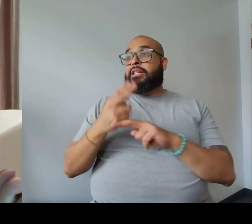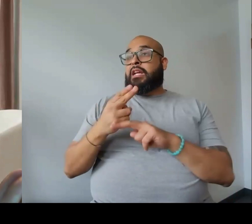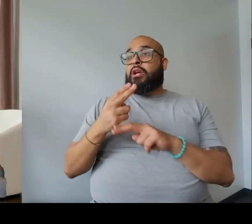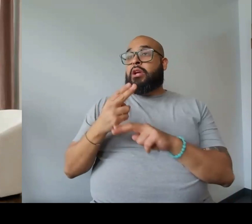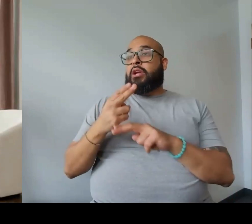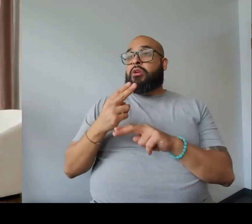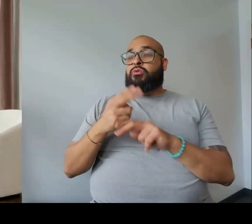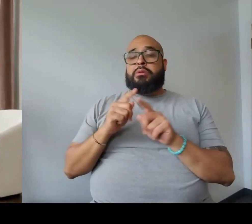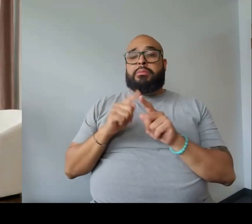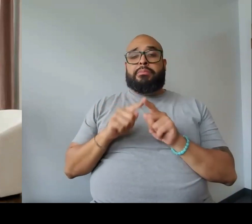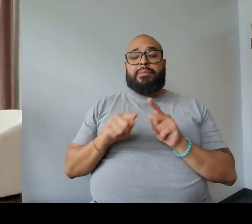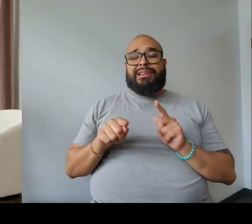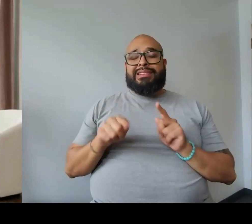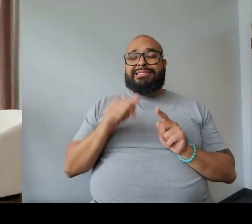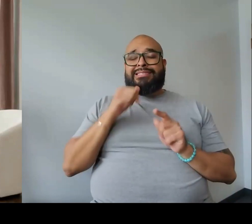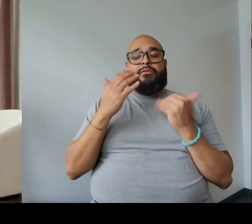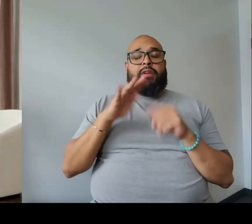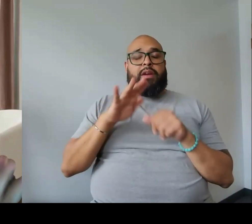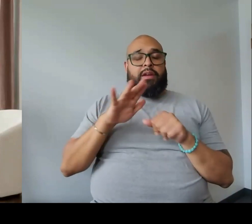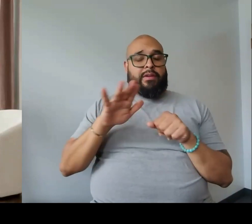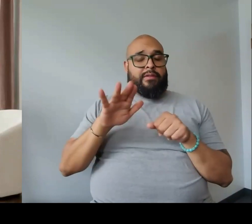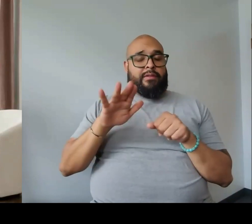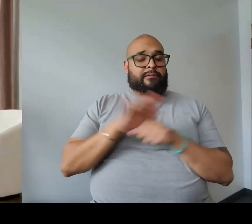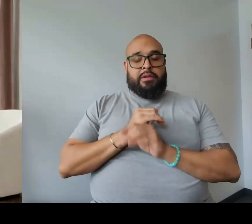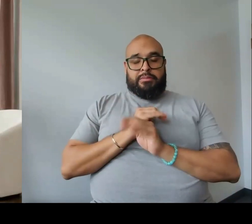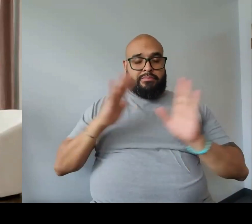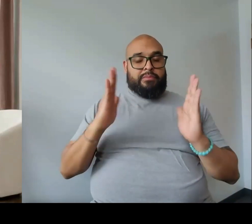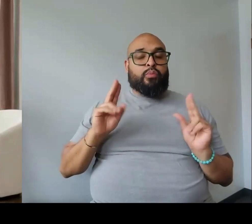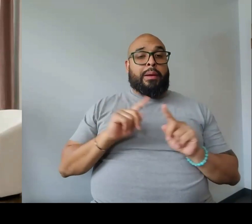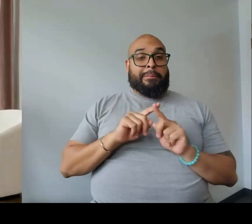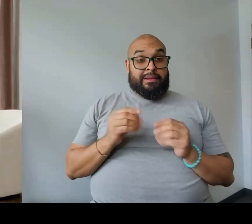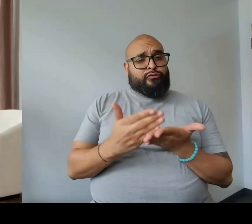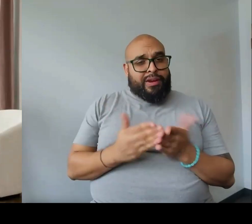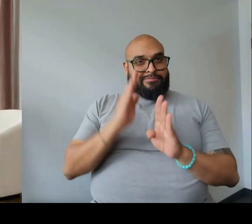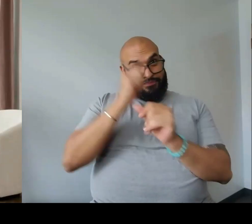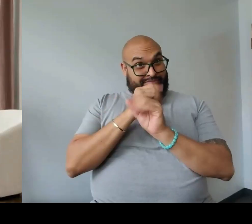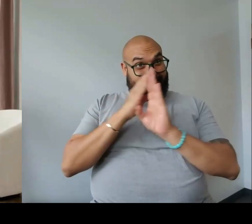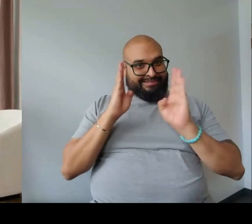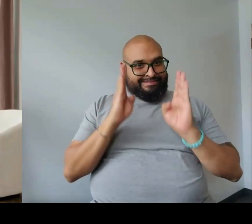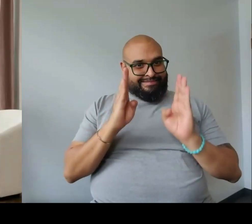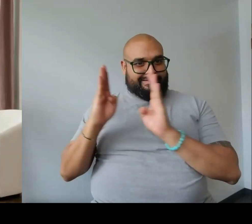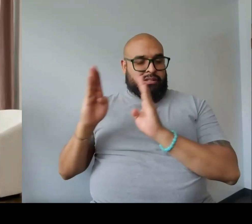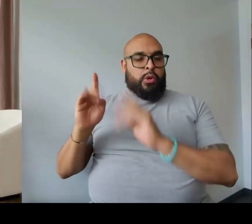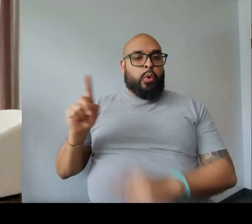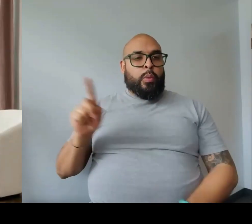but it kind of gives you a part of the picture as to where those patterns of weaknesses are with reading.